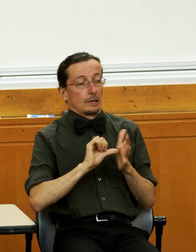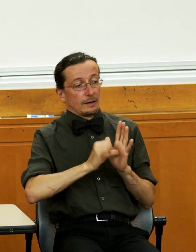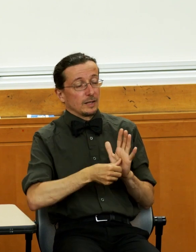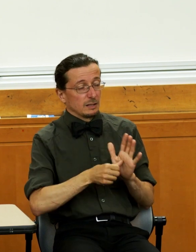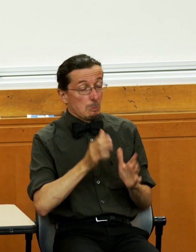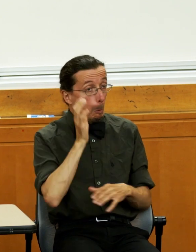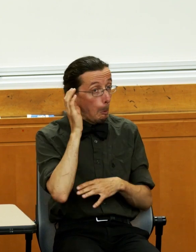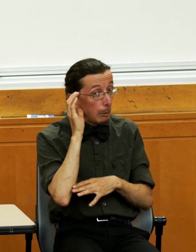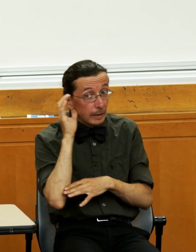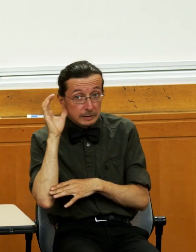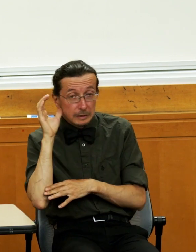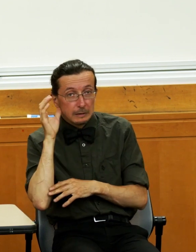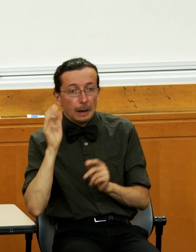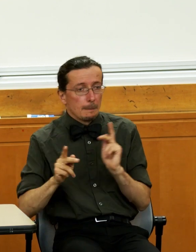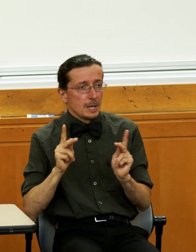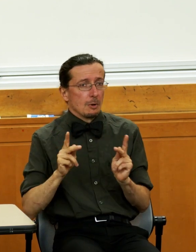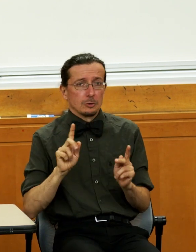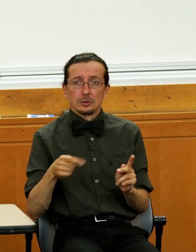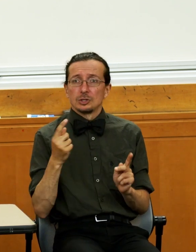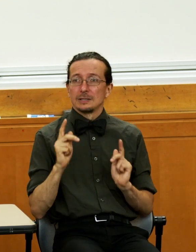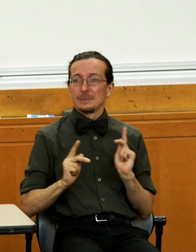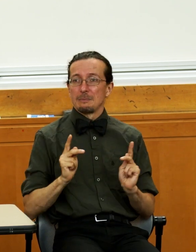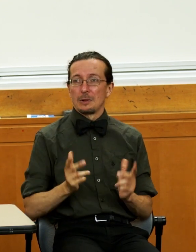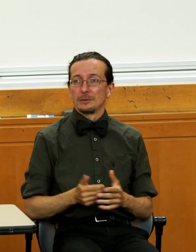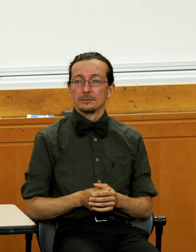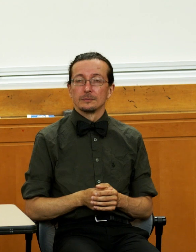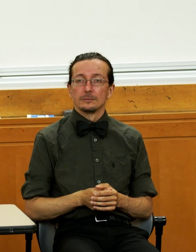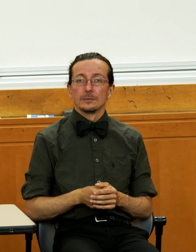People are people.” And I think people think…someone asked me at the clinical